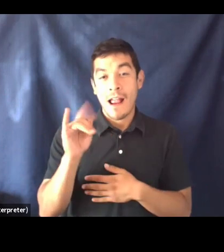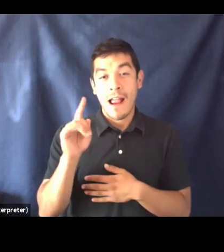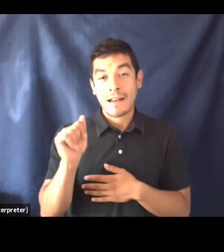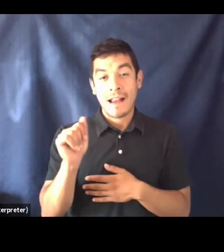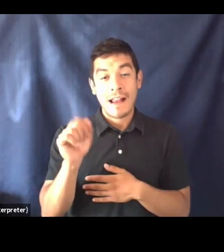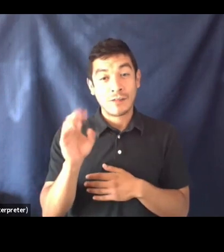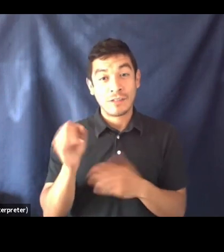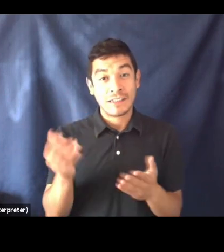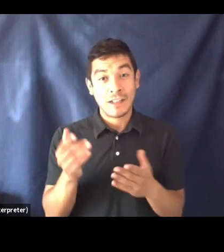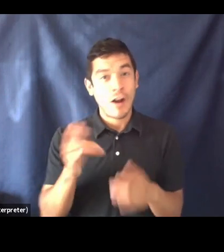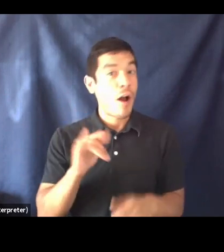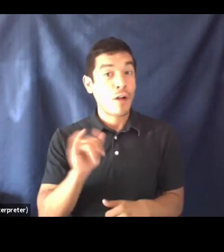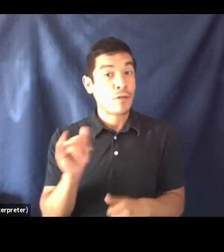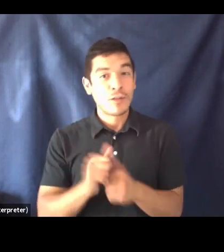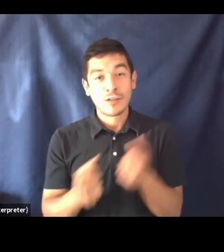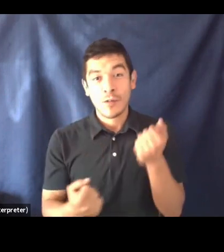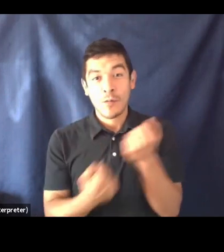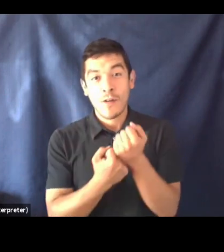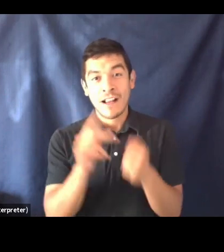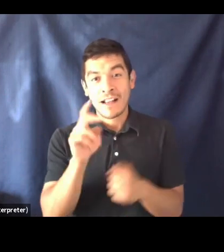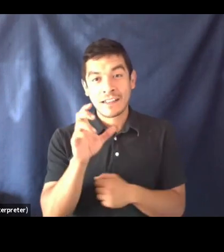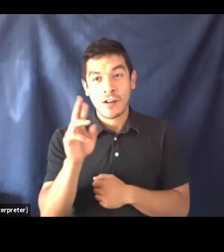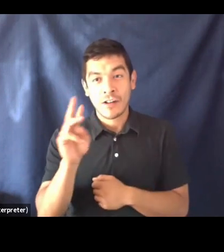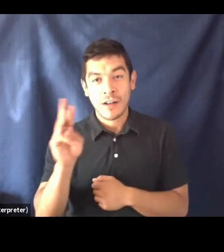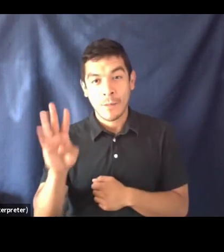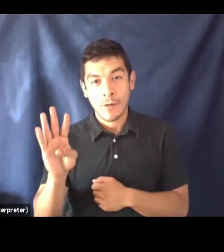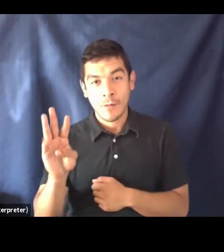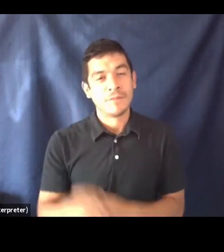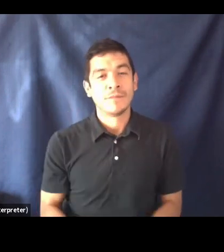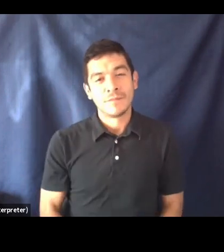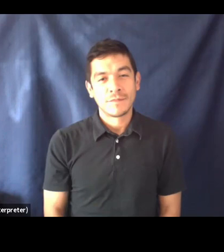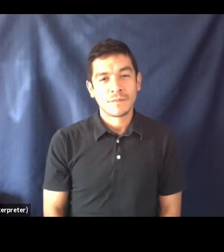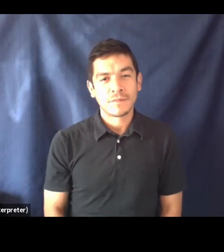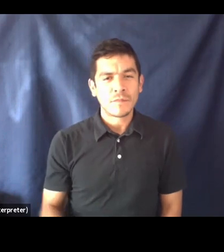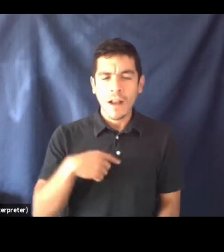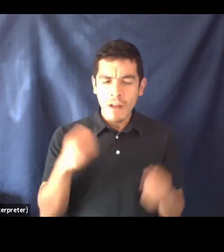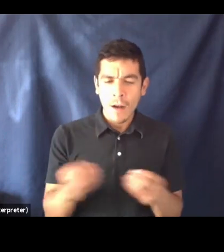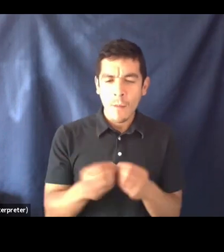And we have many more amazing conversations and films coming up all the way through